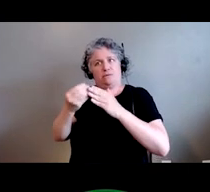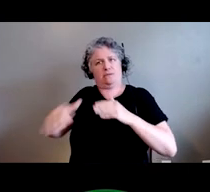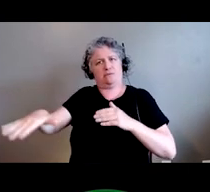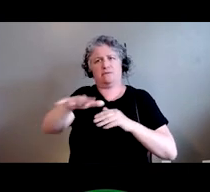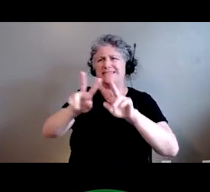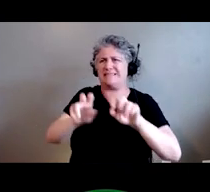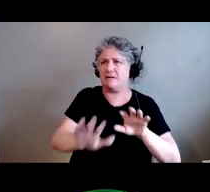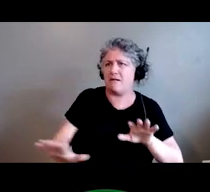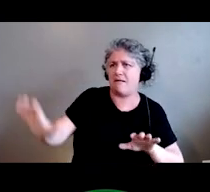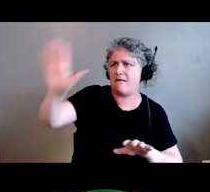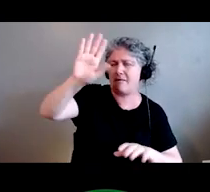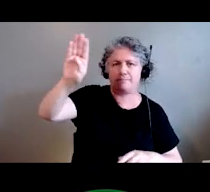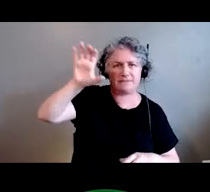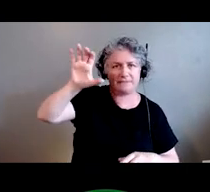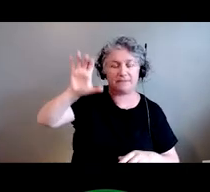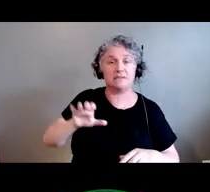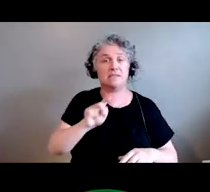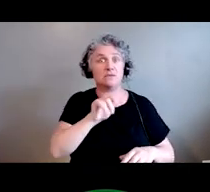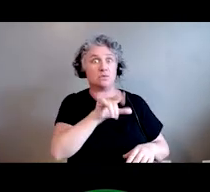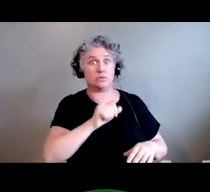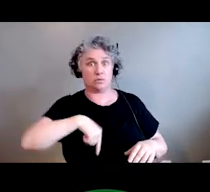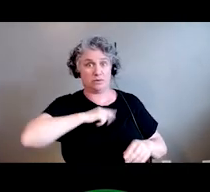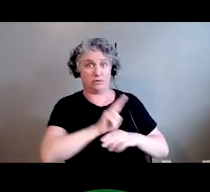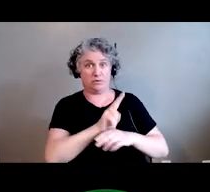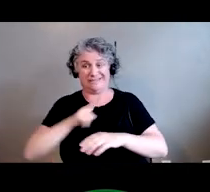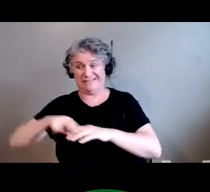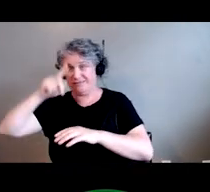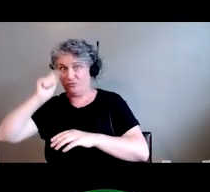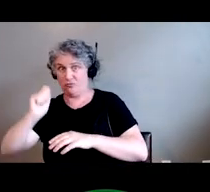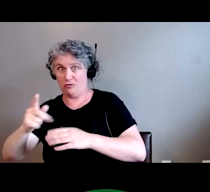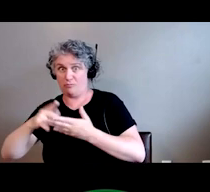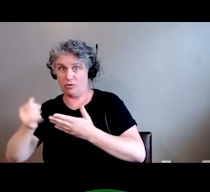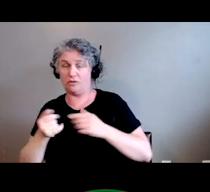But in short, over a year-long period we worked as a team designing, testing, and redesigning